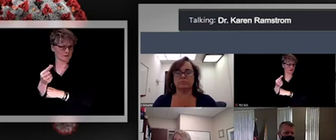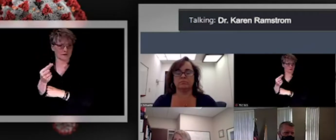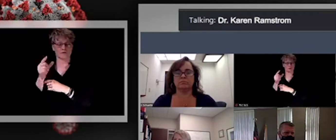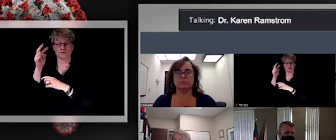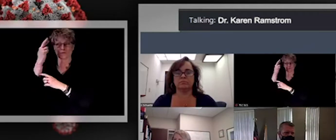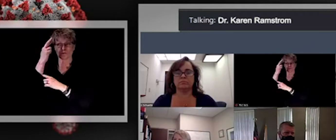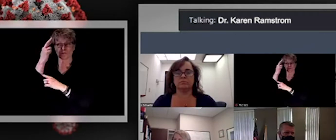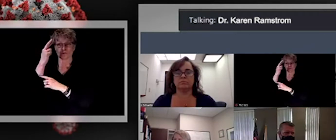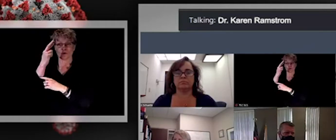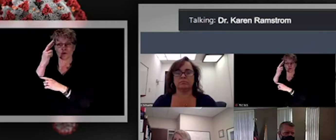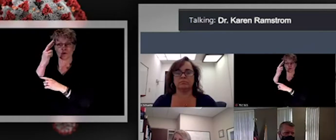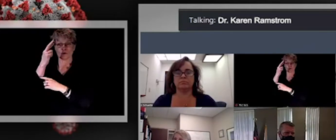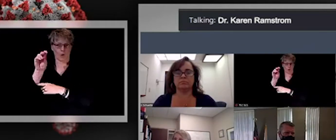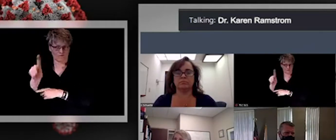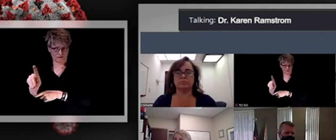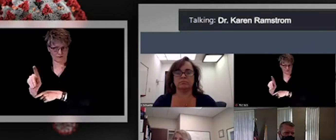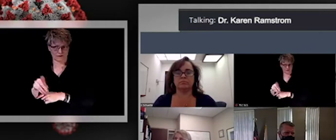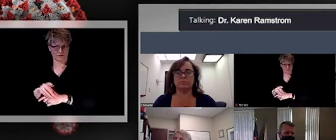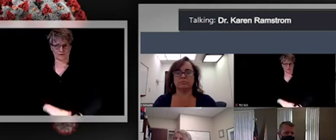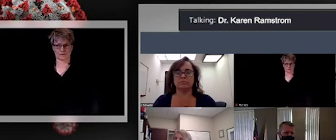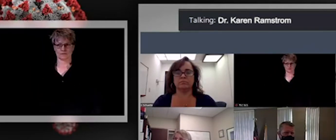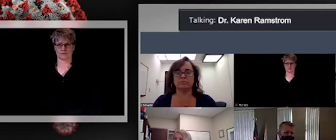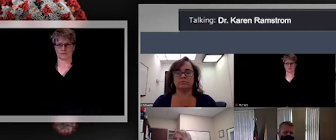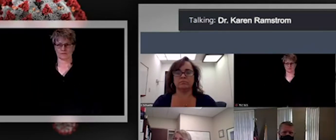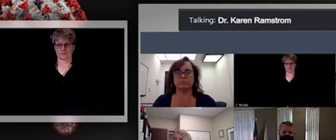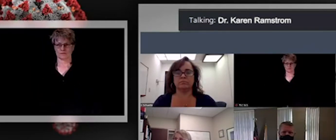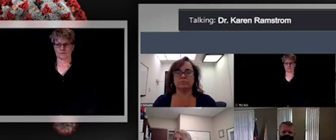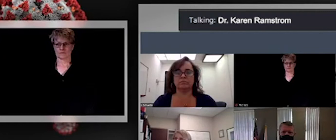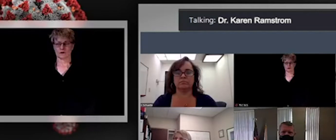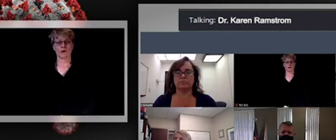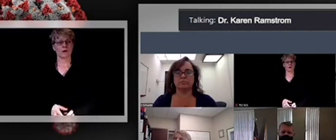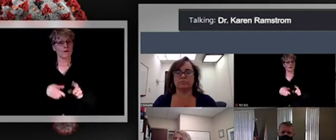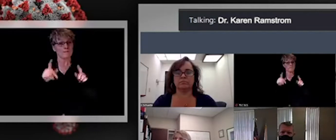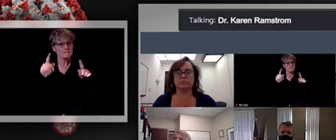to list other significant conditions that could have contributed to the death. And,